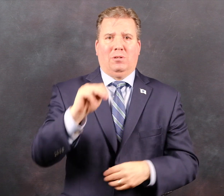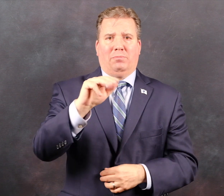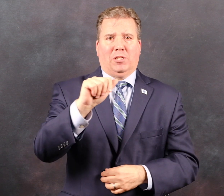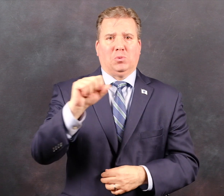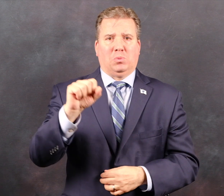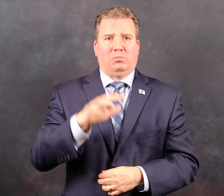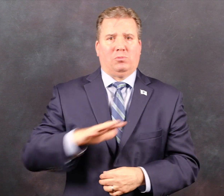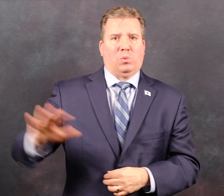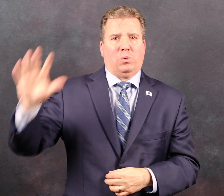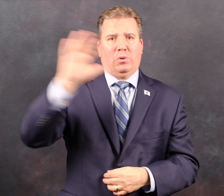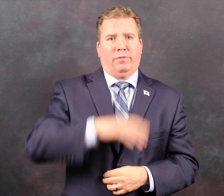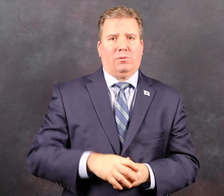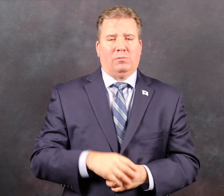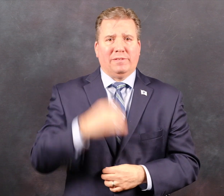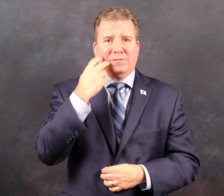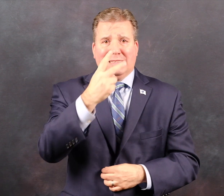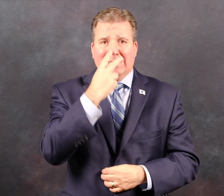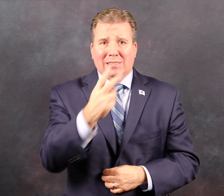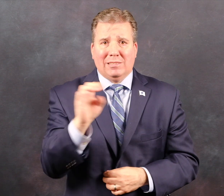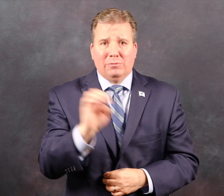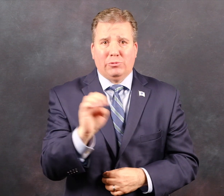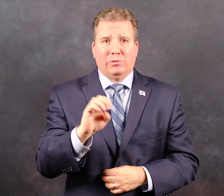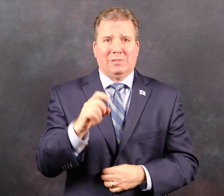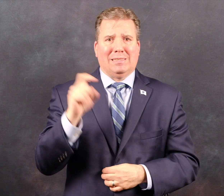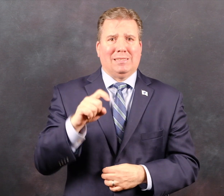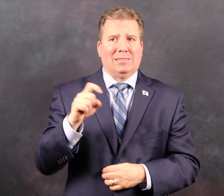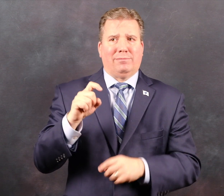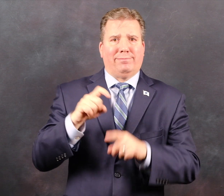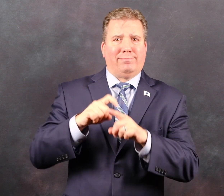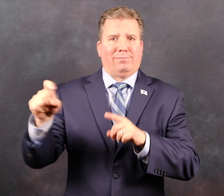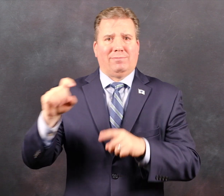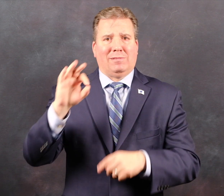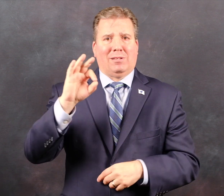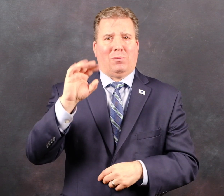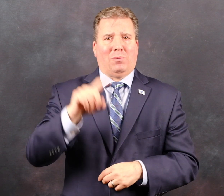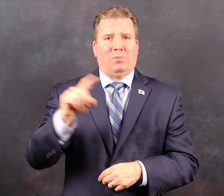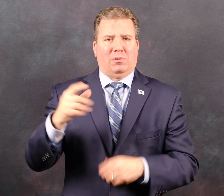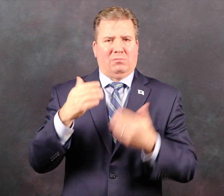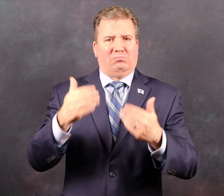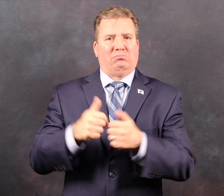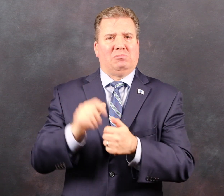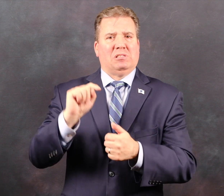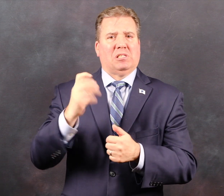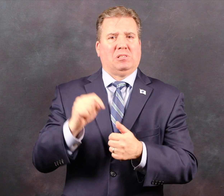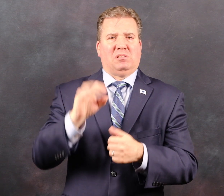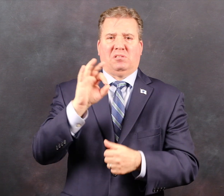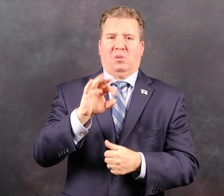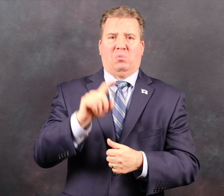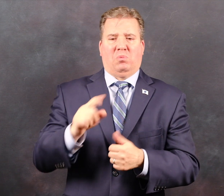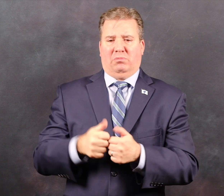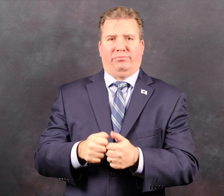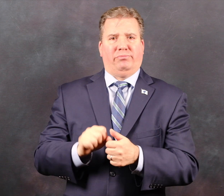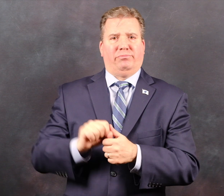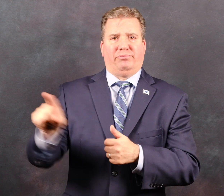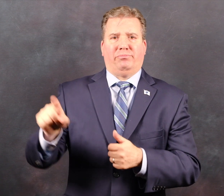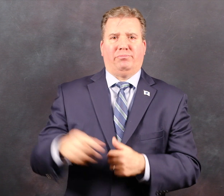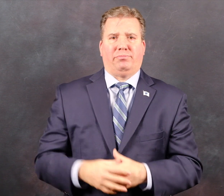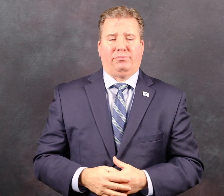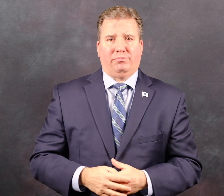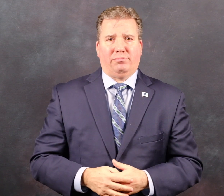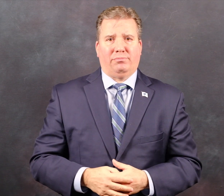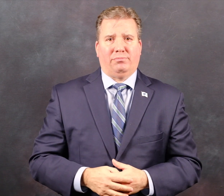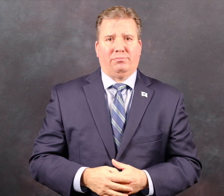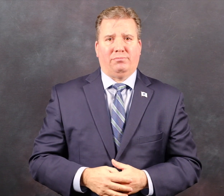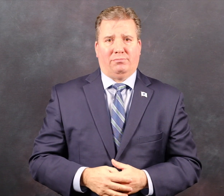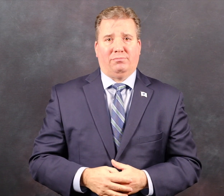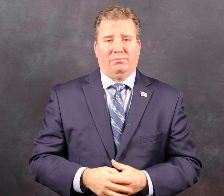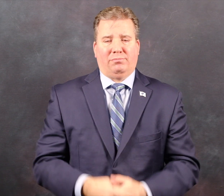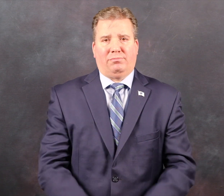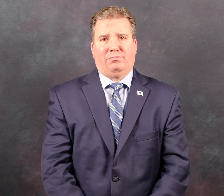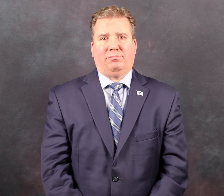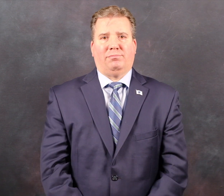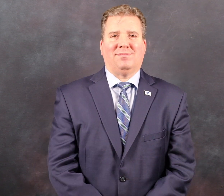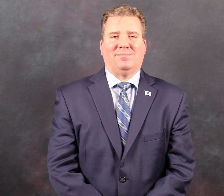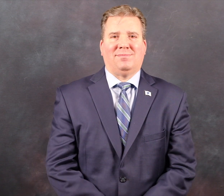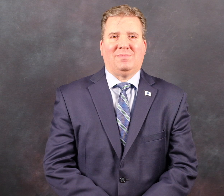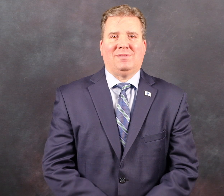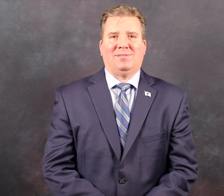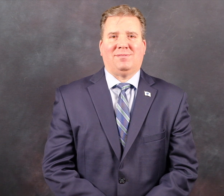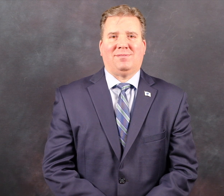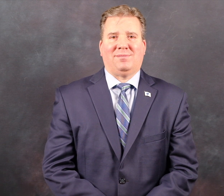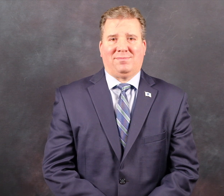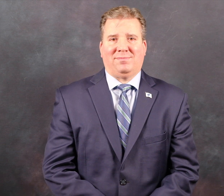So, if you see an emergency and you need to contact 911, you can go ahead and send a text.